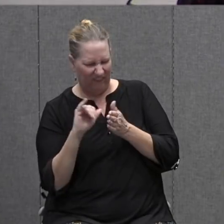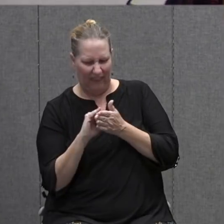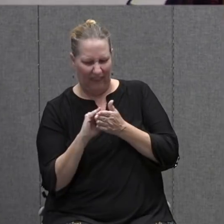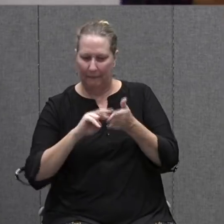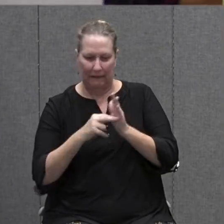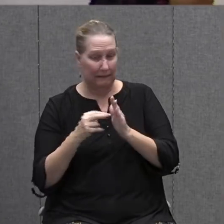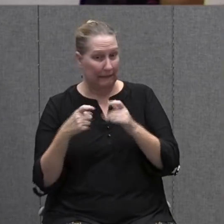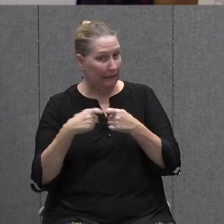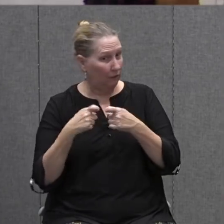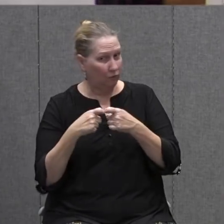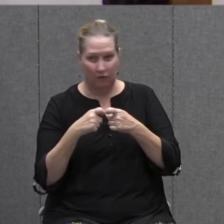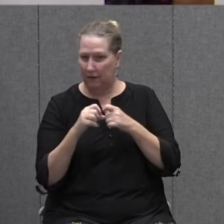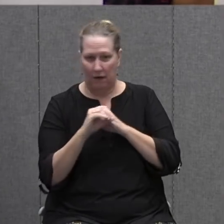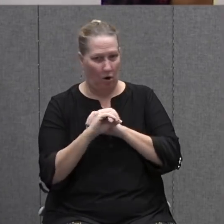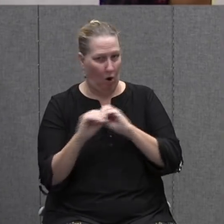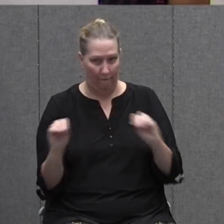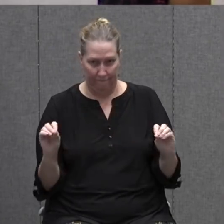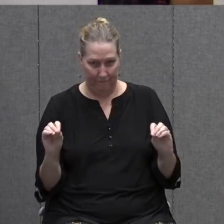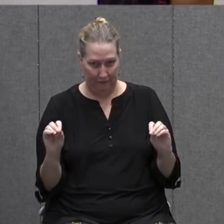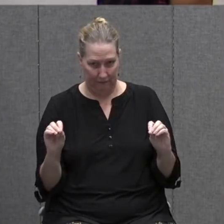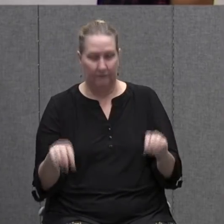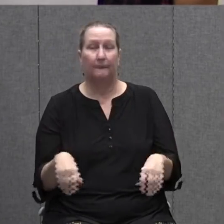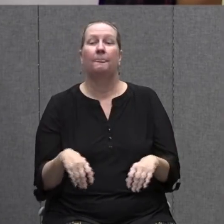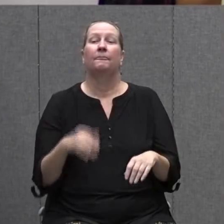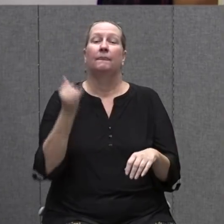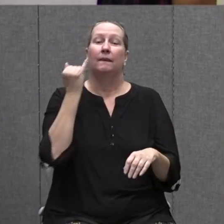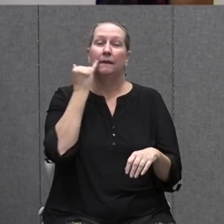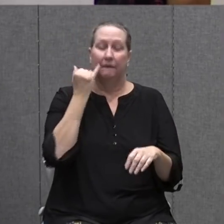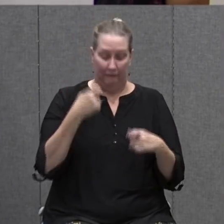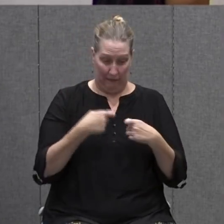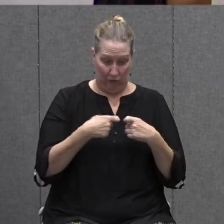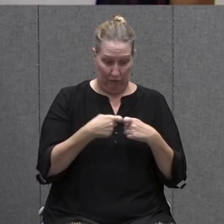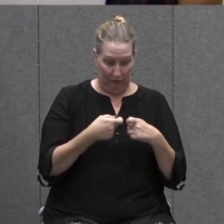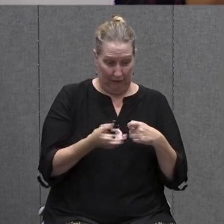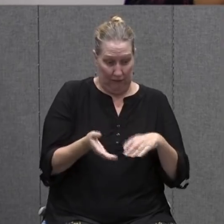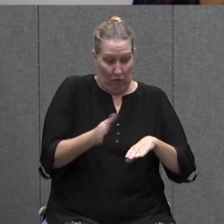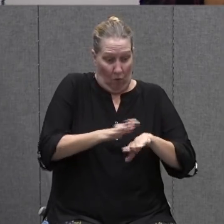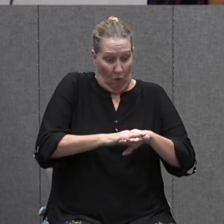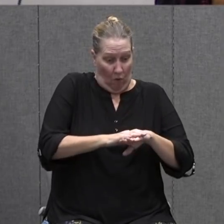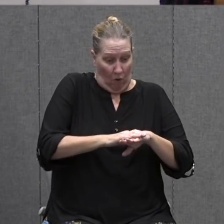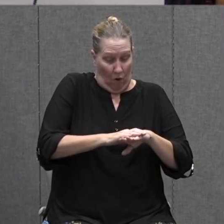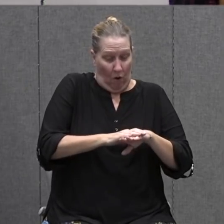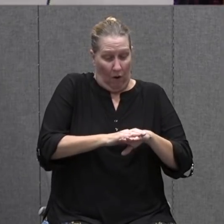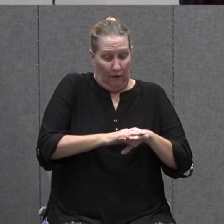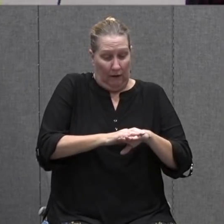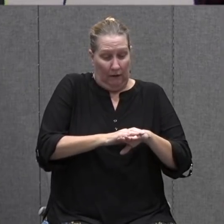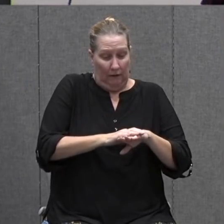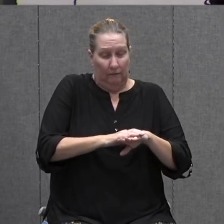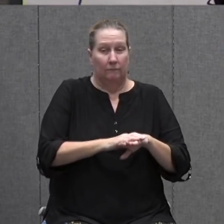And if the electricity is on and is coded as a one then we would see a black square.